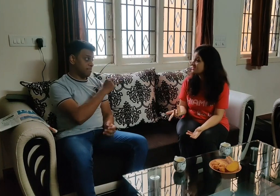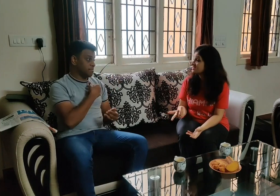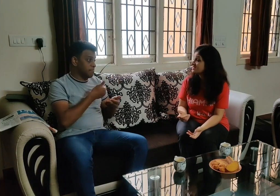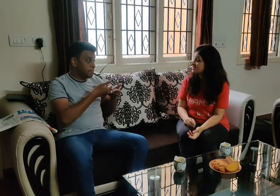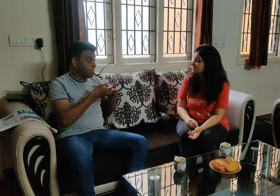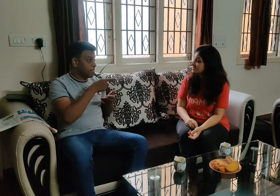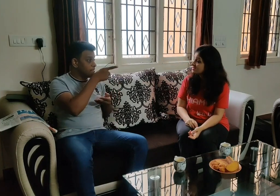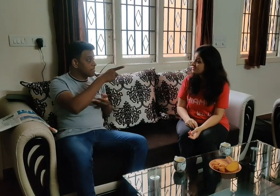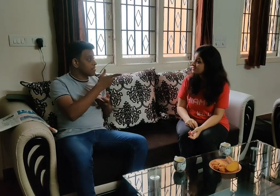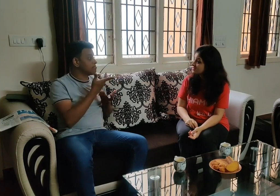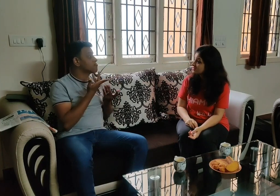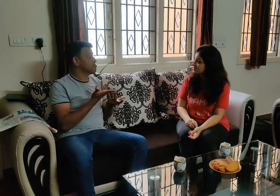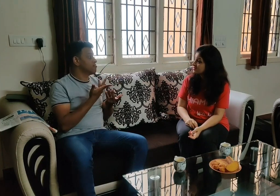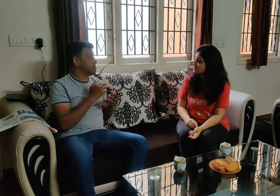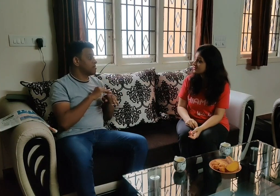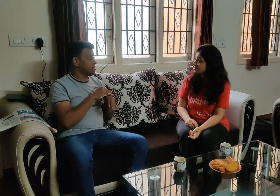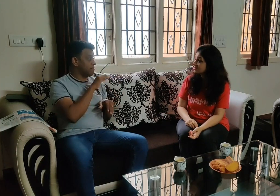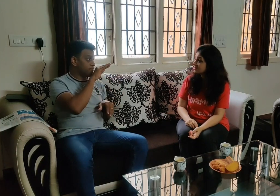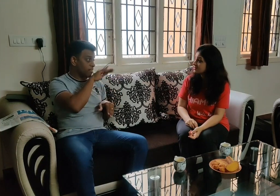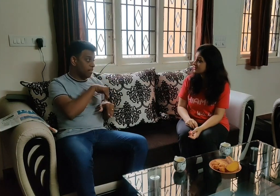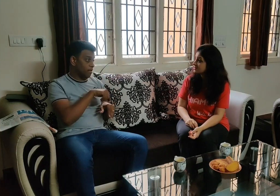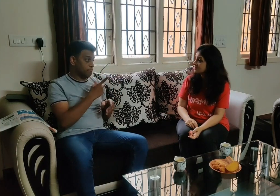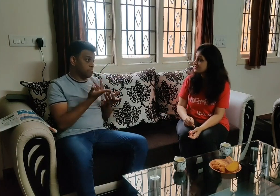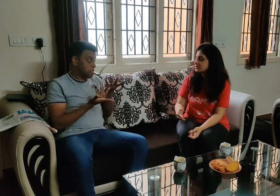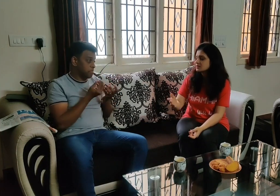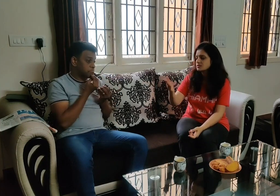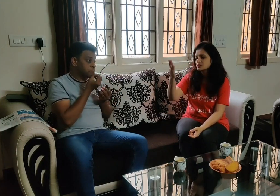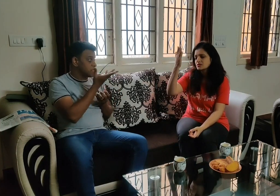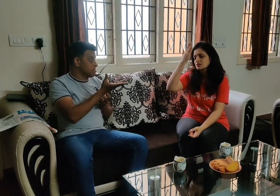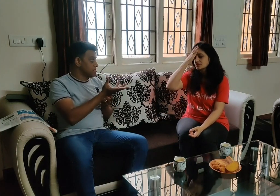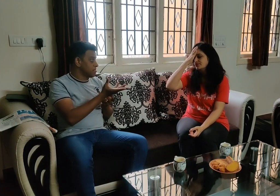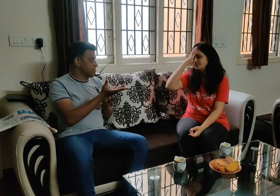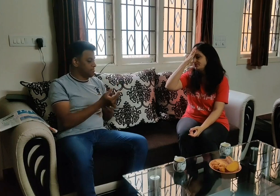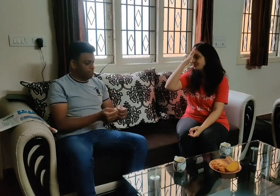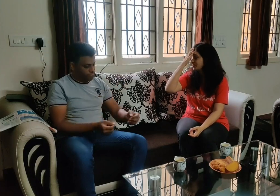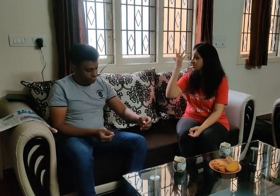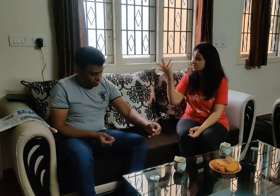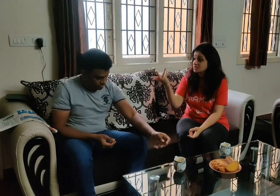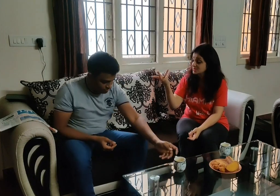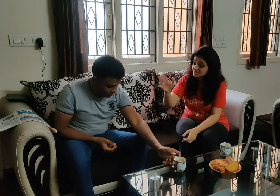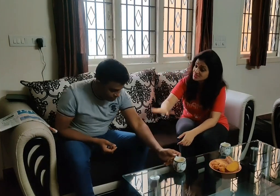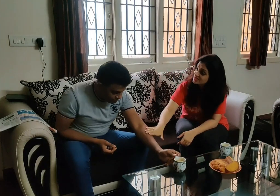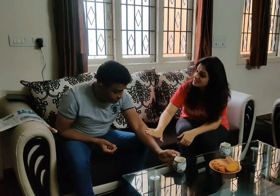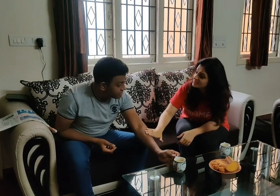Wait, think of our kid , she will infect too Arrey..